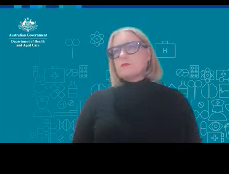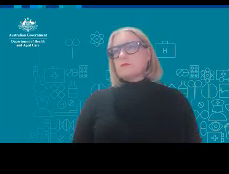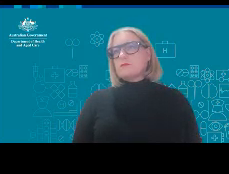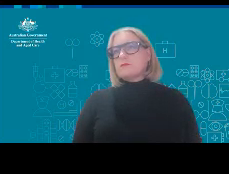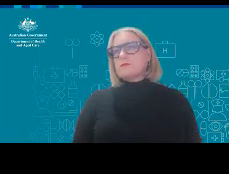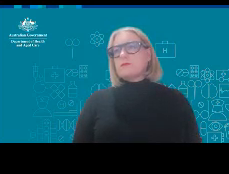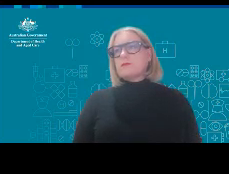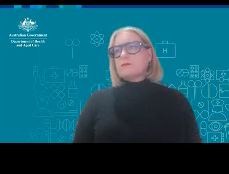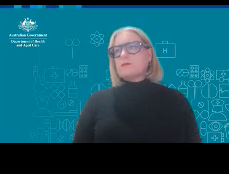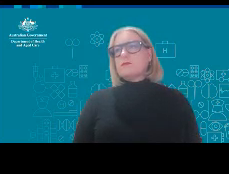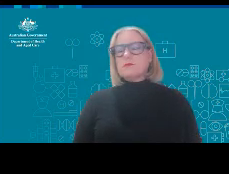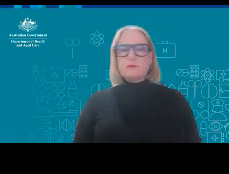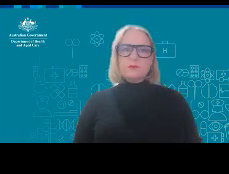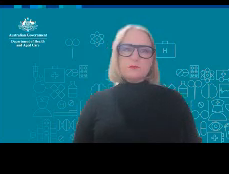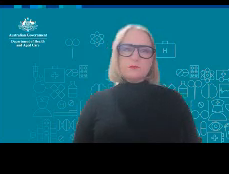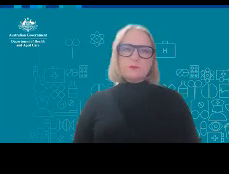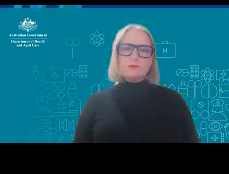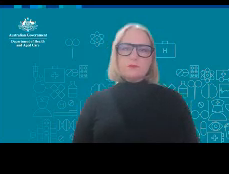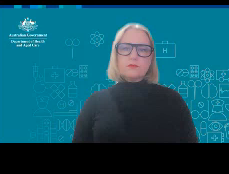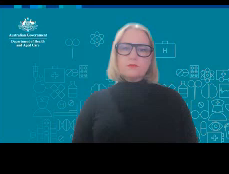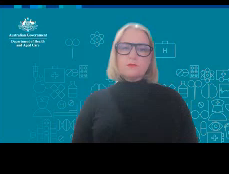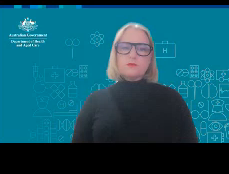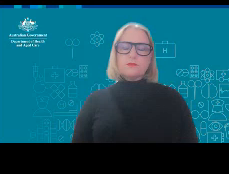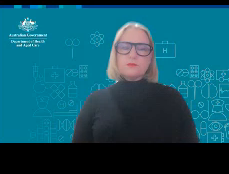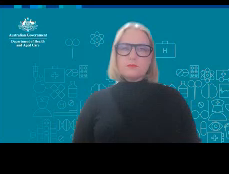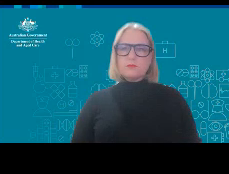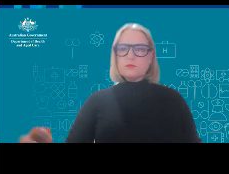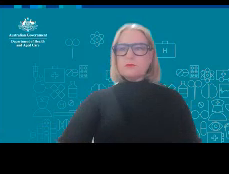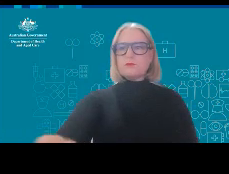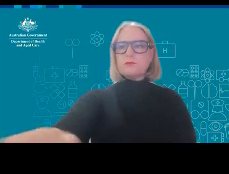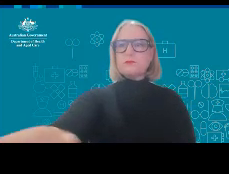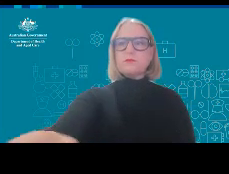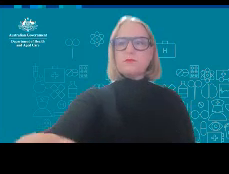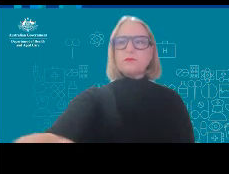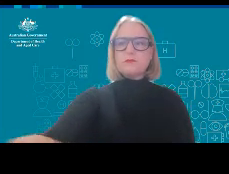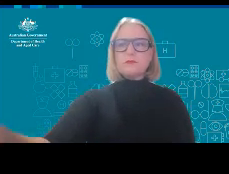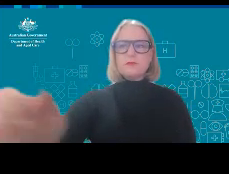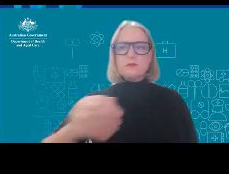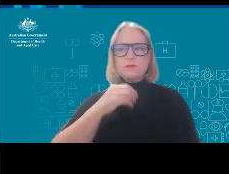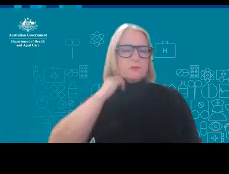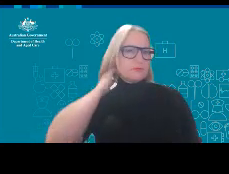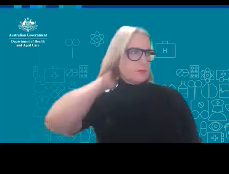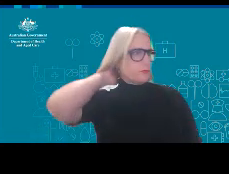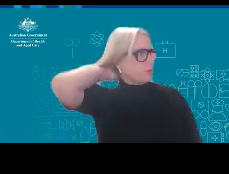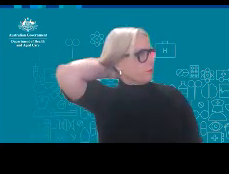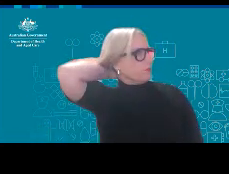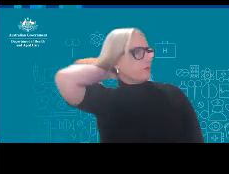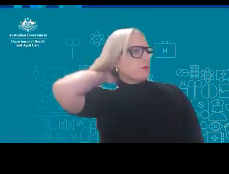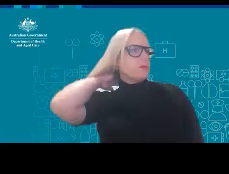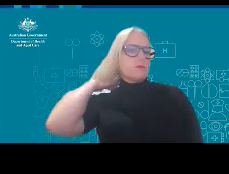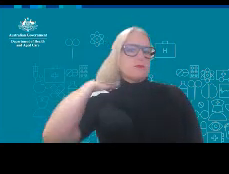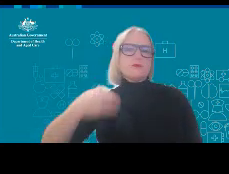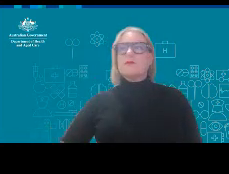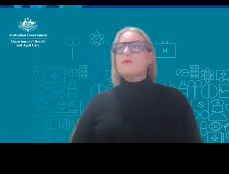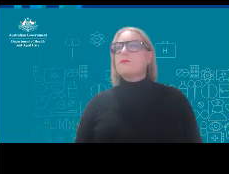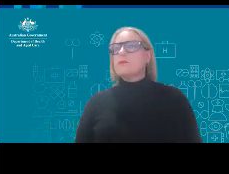territory jurisdictions so we'll do a second version for May consultation.